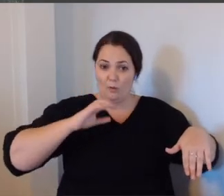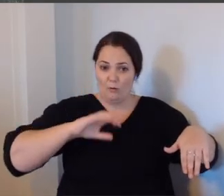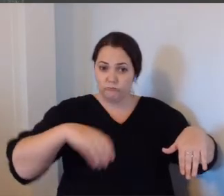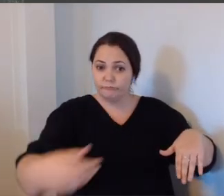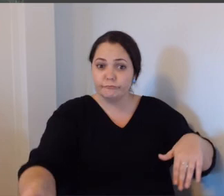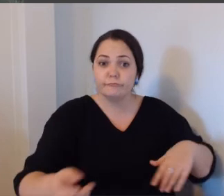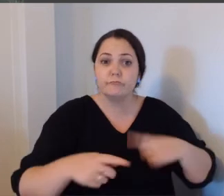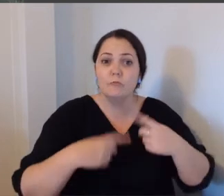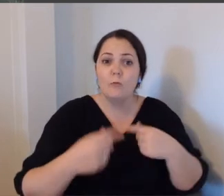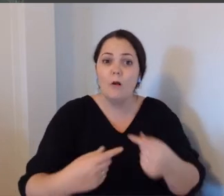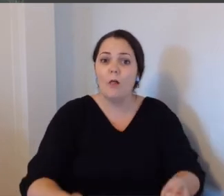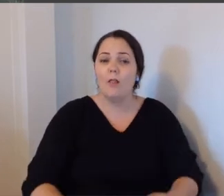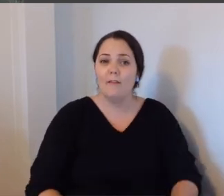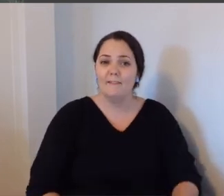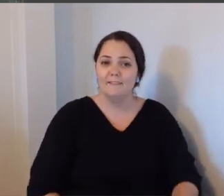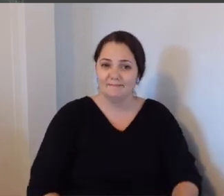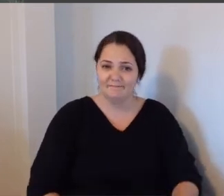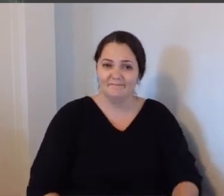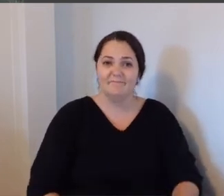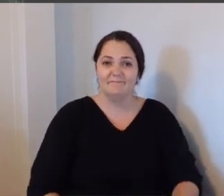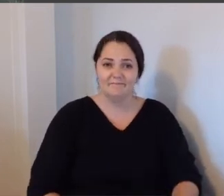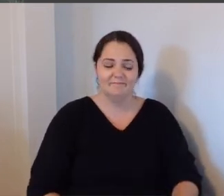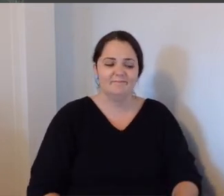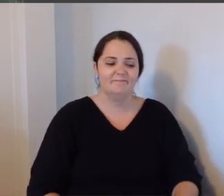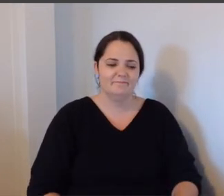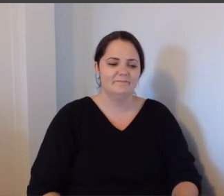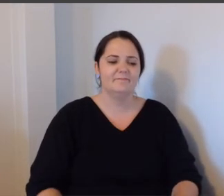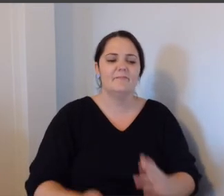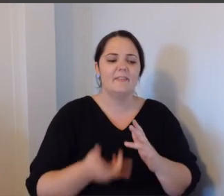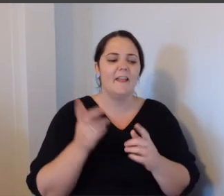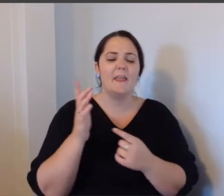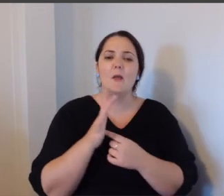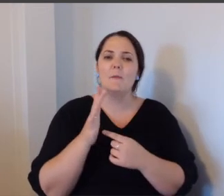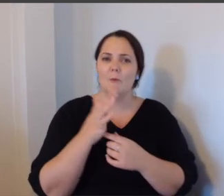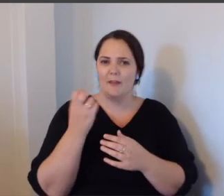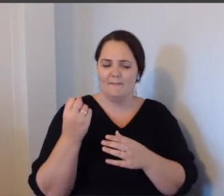Now another important work that's included in the exhibition is Paul Gaughin's Tahitian